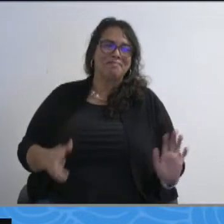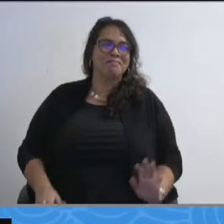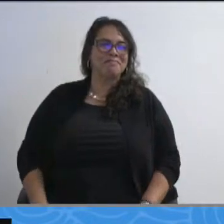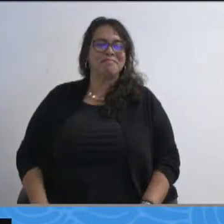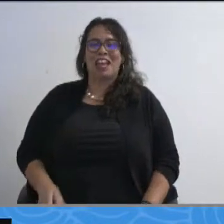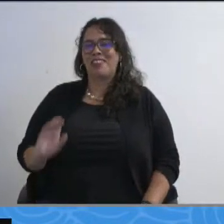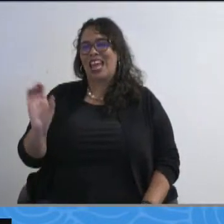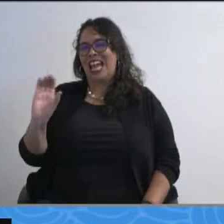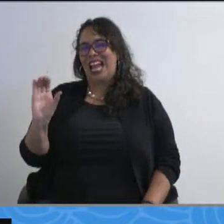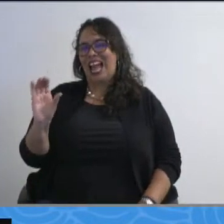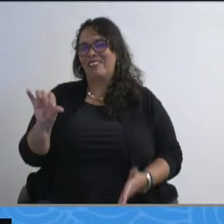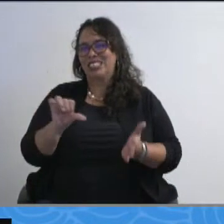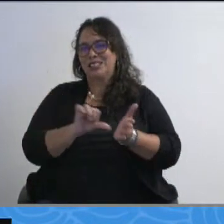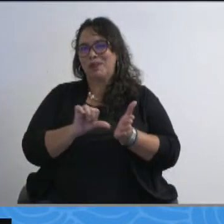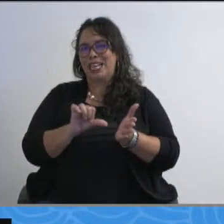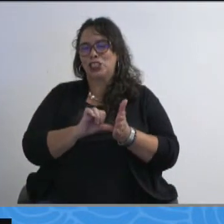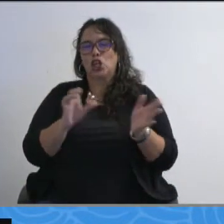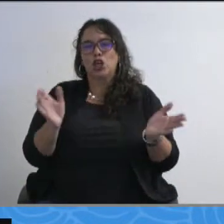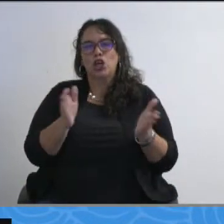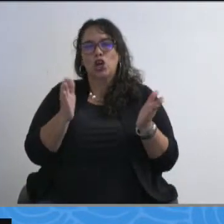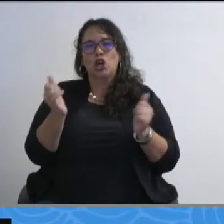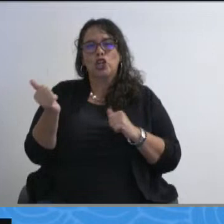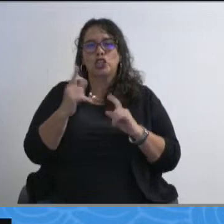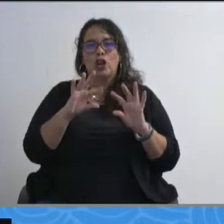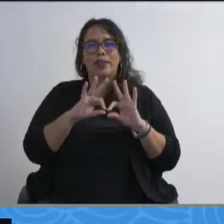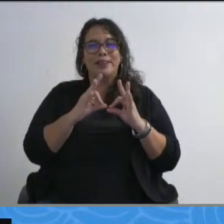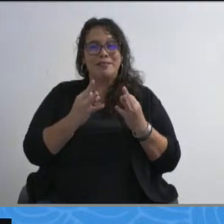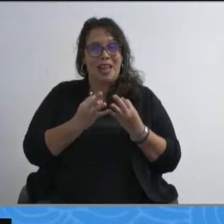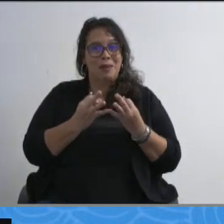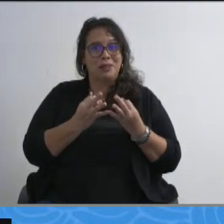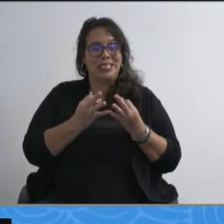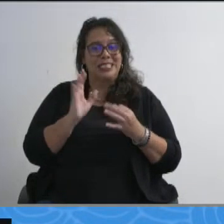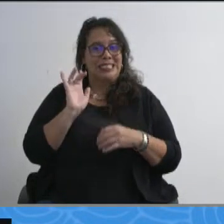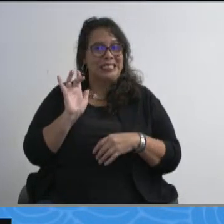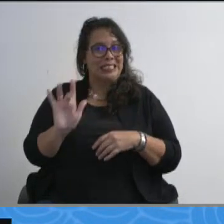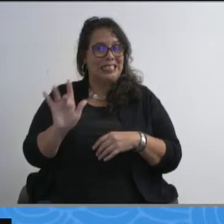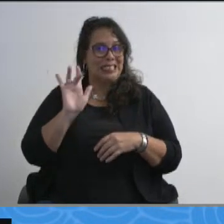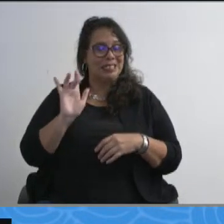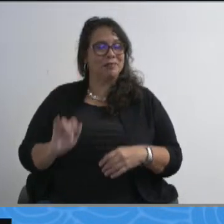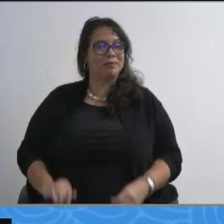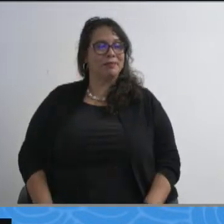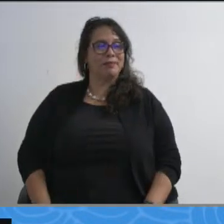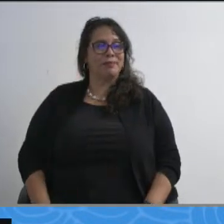So, we encourage all of our families to dig into the Canvas. I'm gonna pause. Are there any questions that have come through?